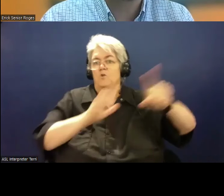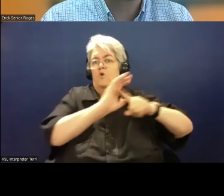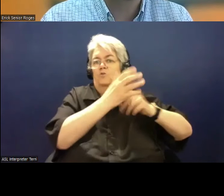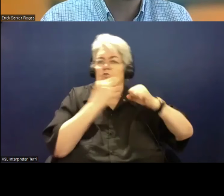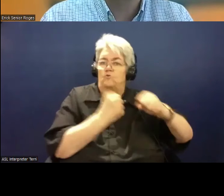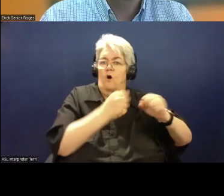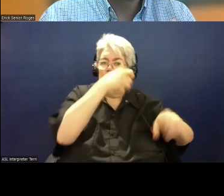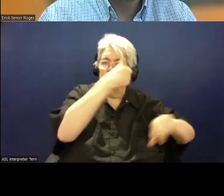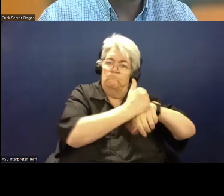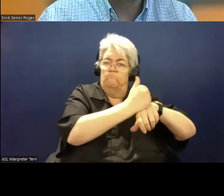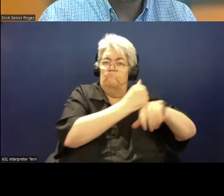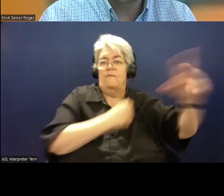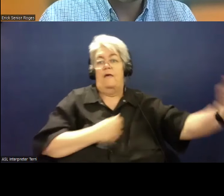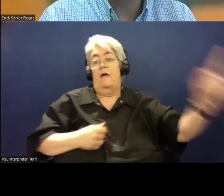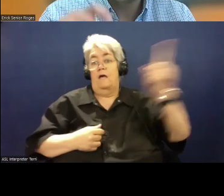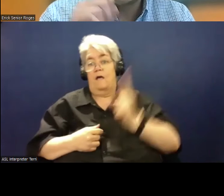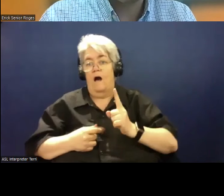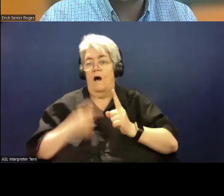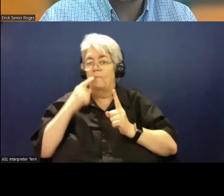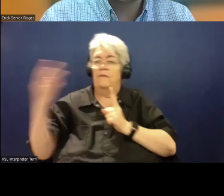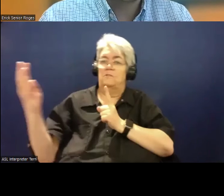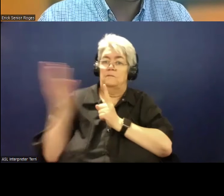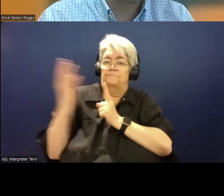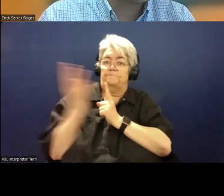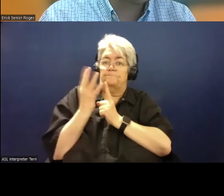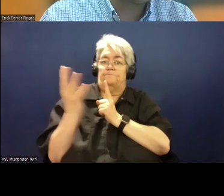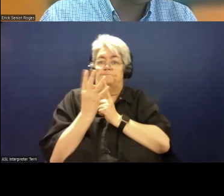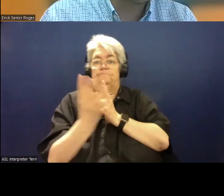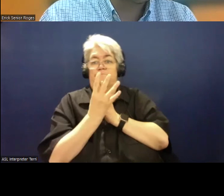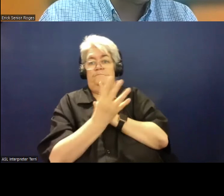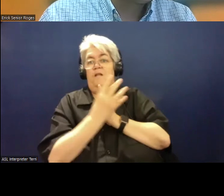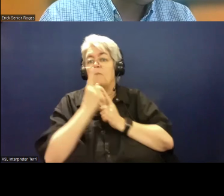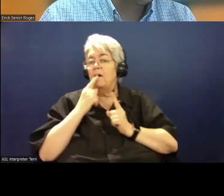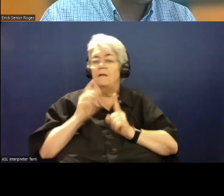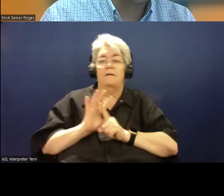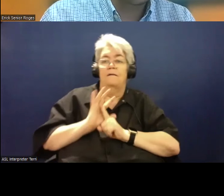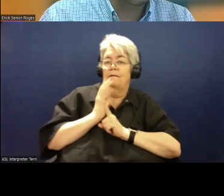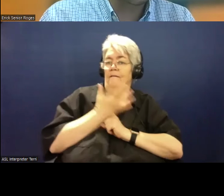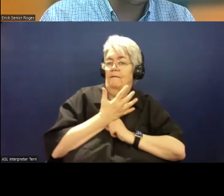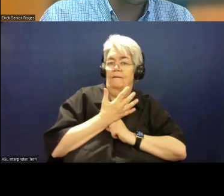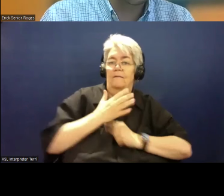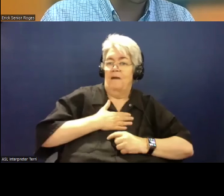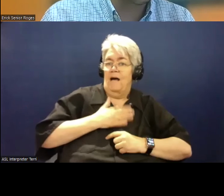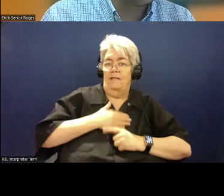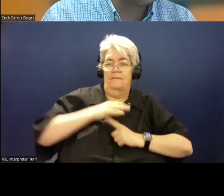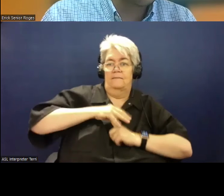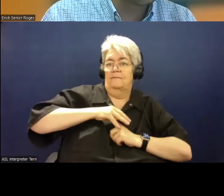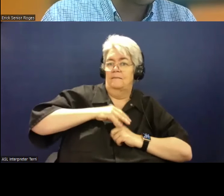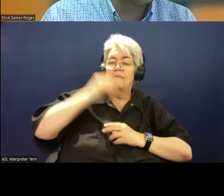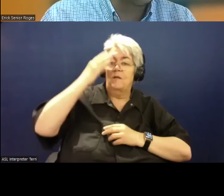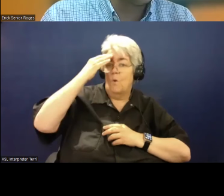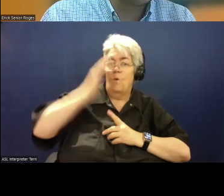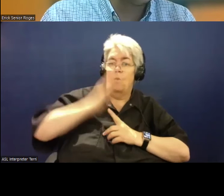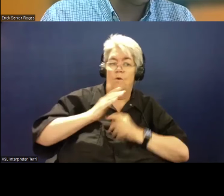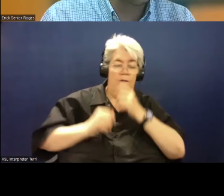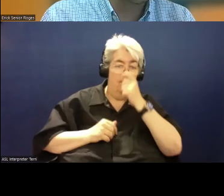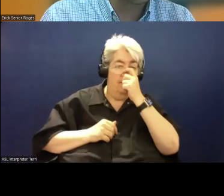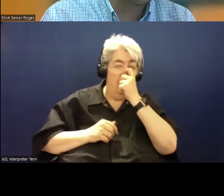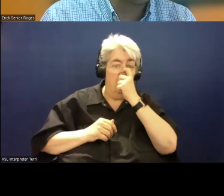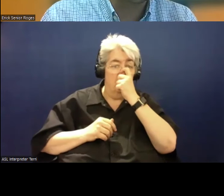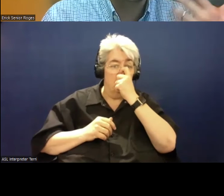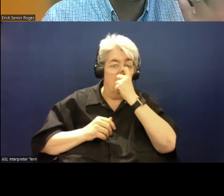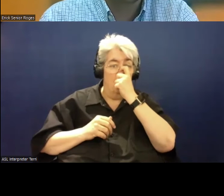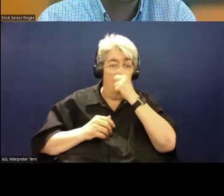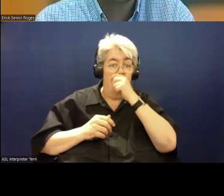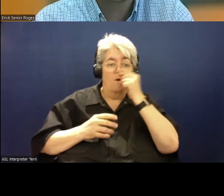THE FEW RESOURCES THAT ARE TAILORED TO INTERVENTIONS TO PREVENT RISKY BEHAVIORS